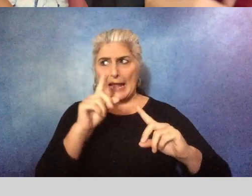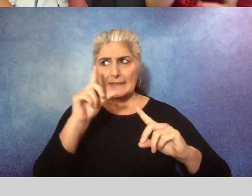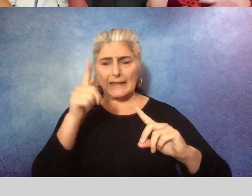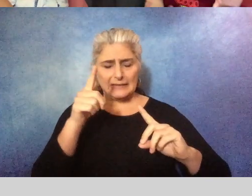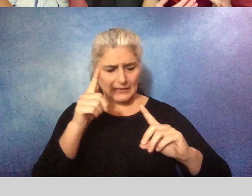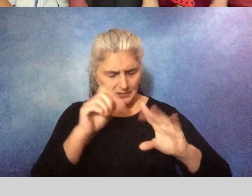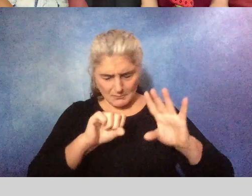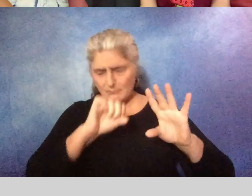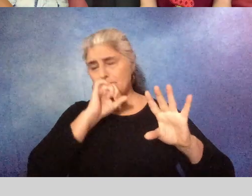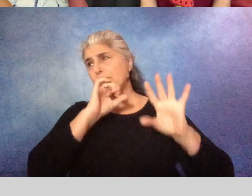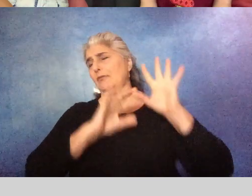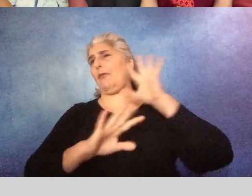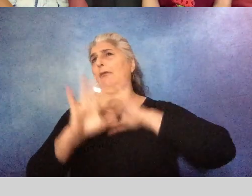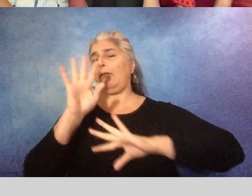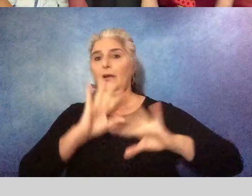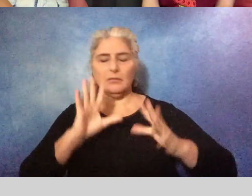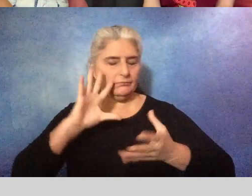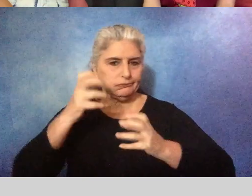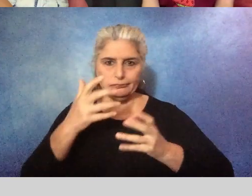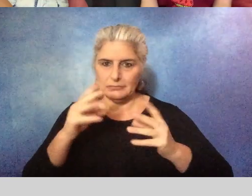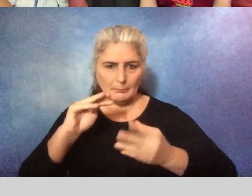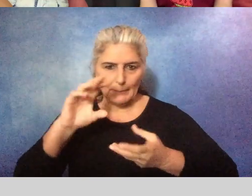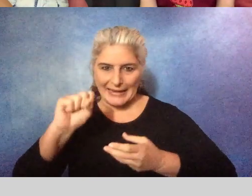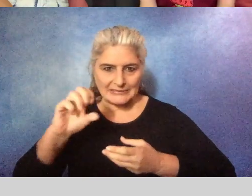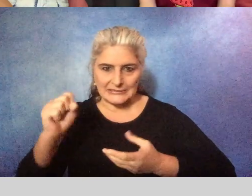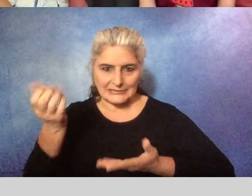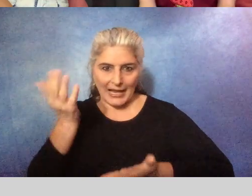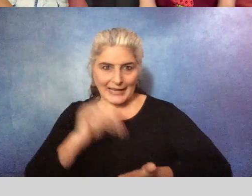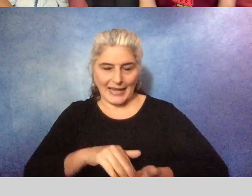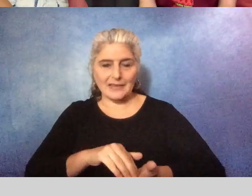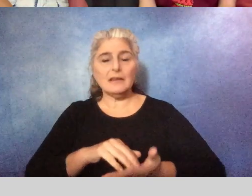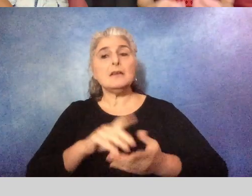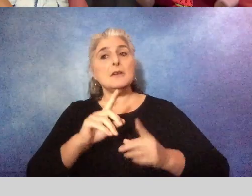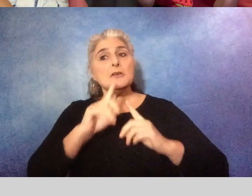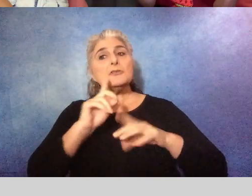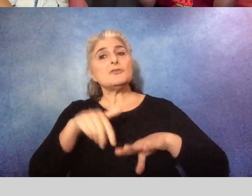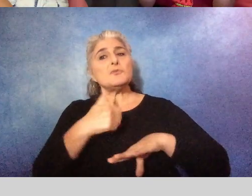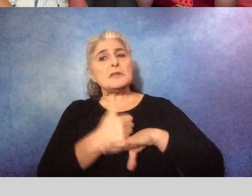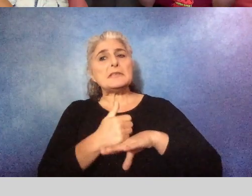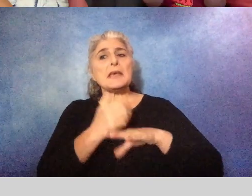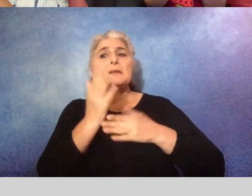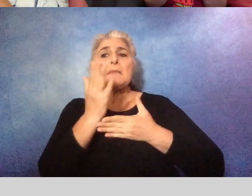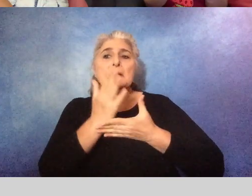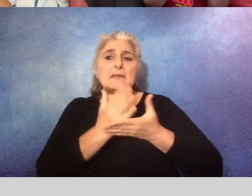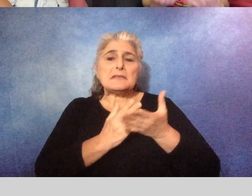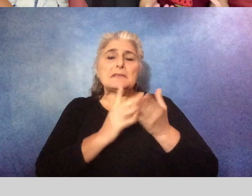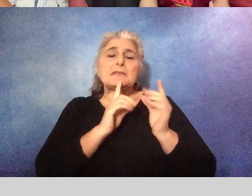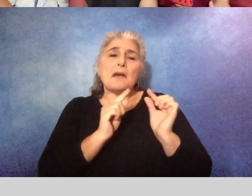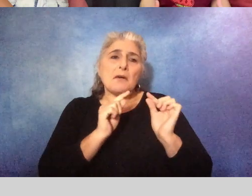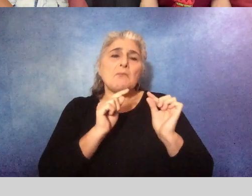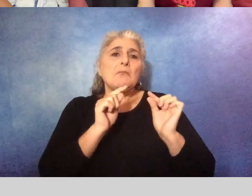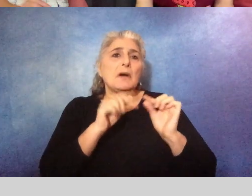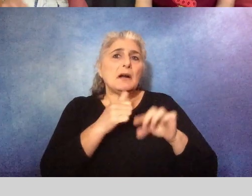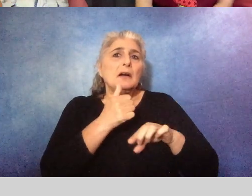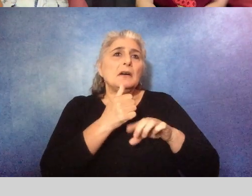But we had some small rituals, but not all the thing was in sync.